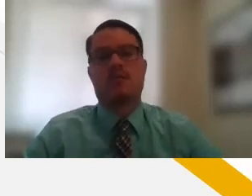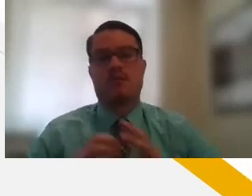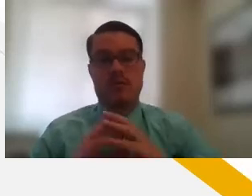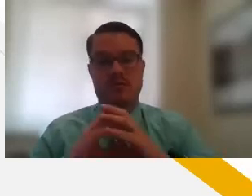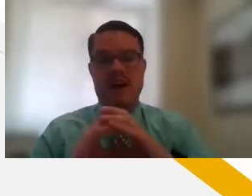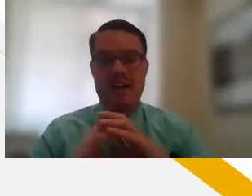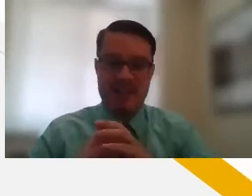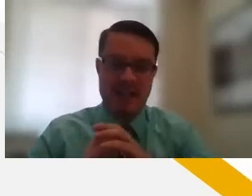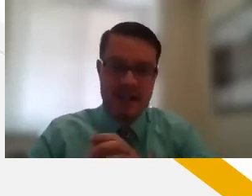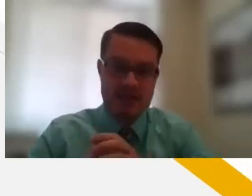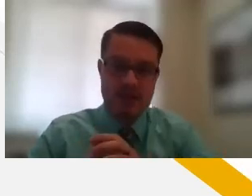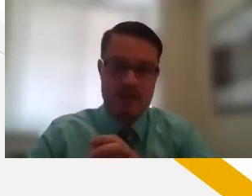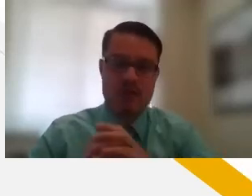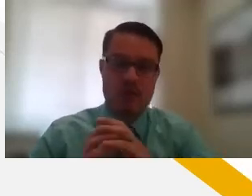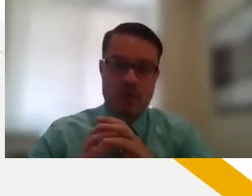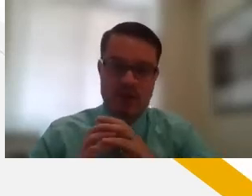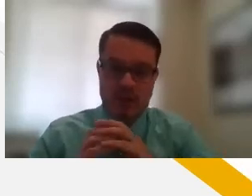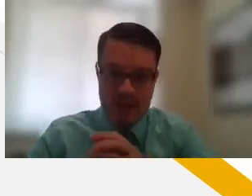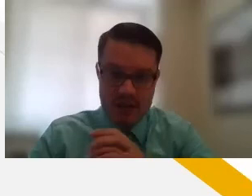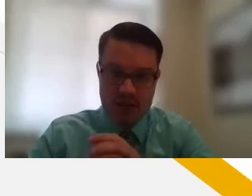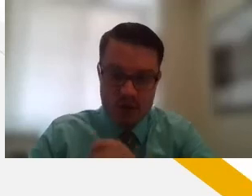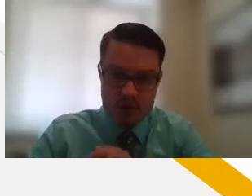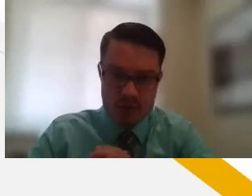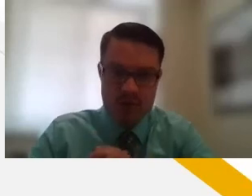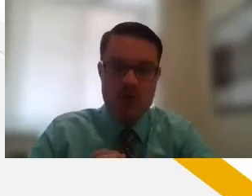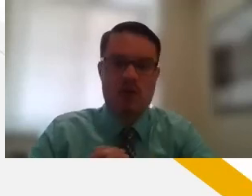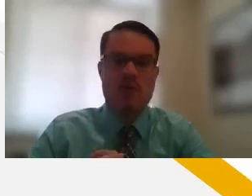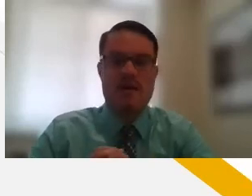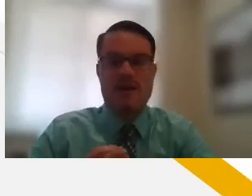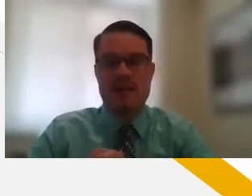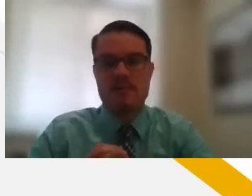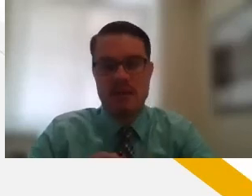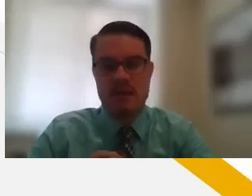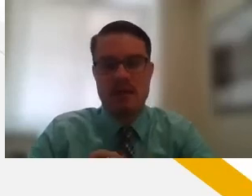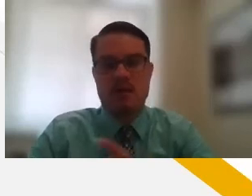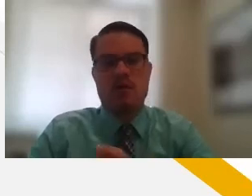those IDEA students who are even within that group who have an IEP,